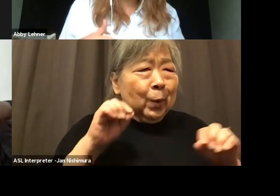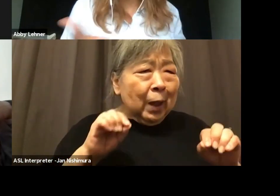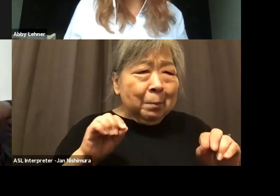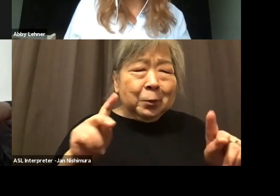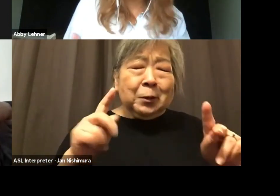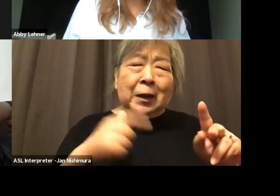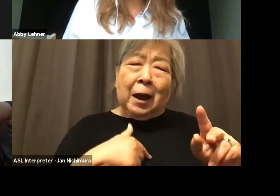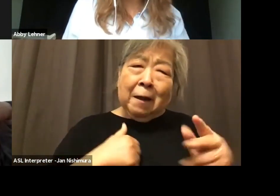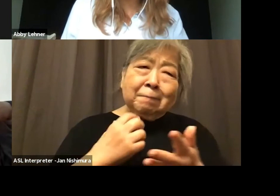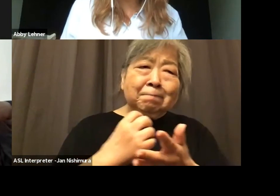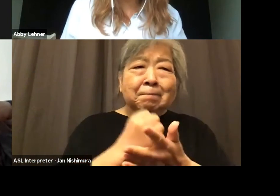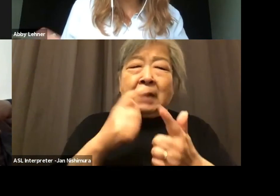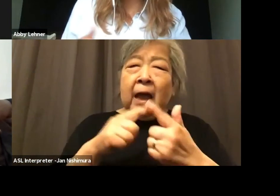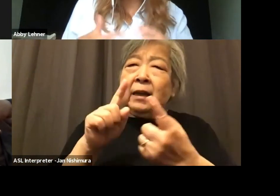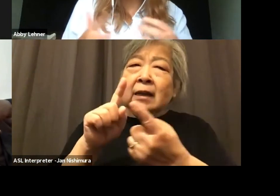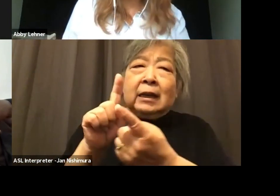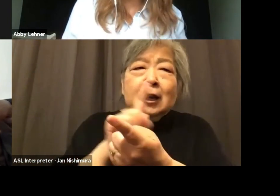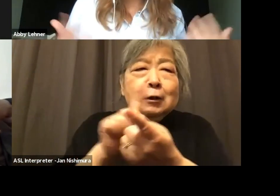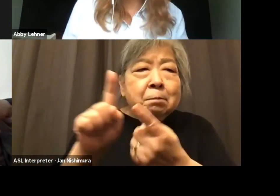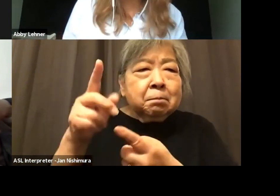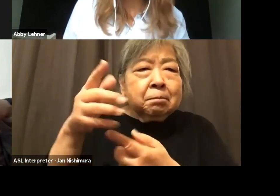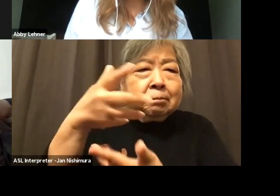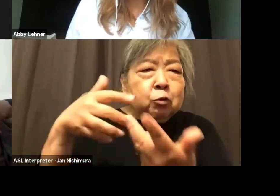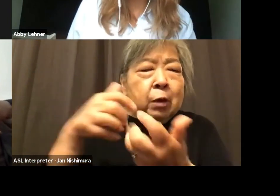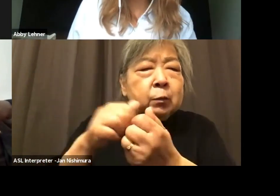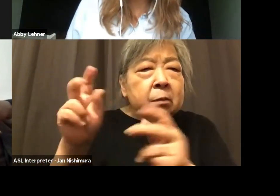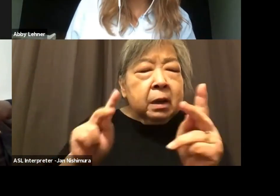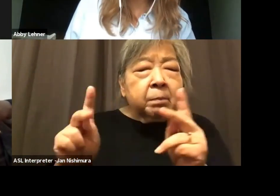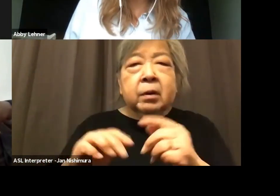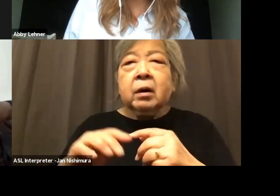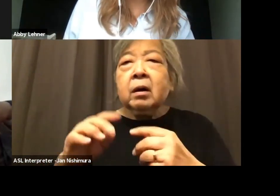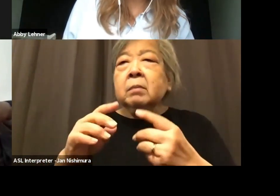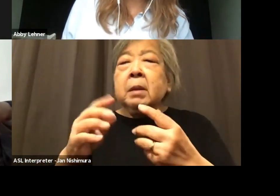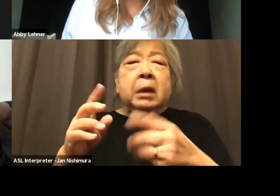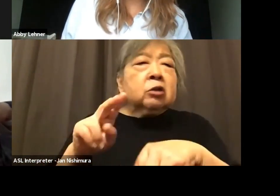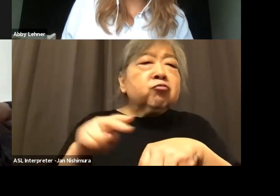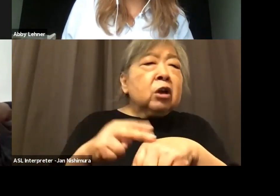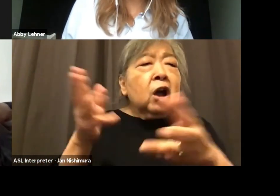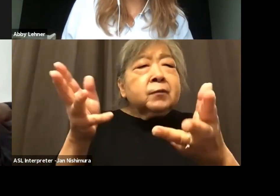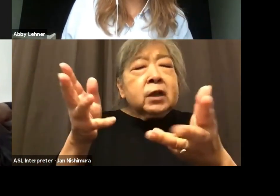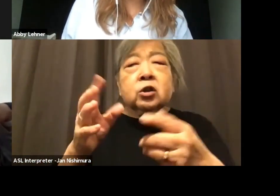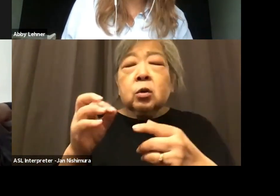it's normal conversation or if it's about my disability, I love being able to interact